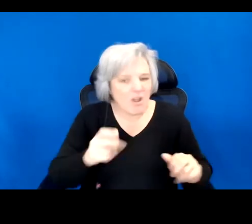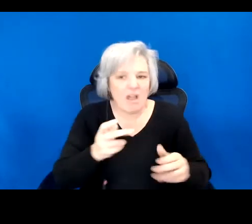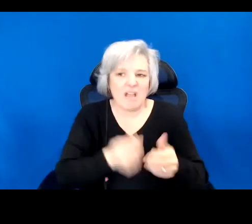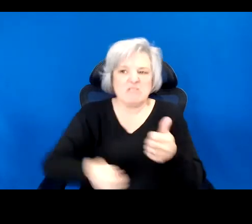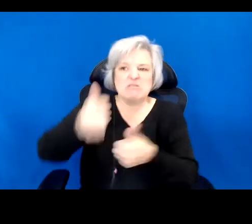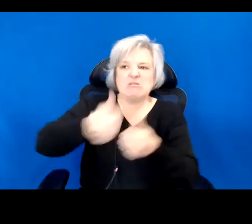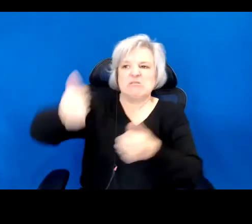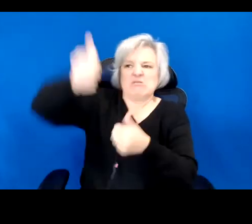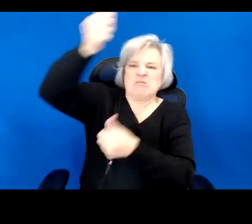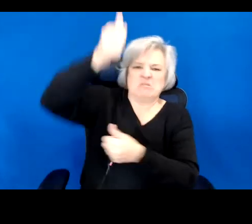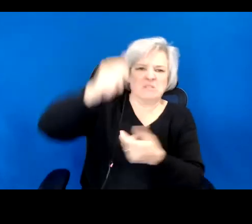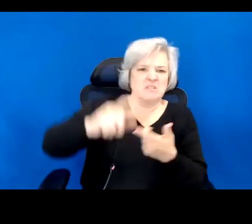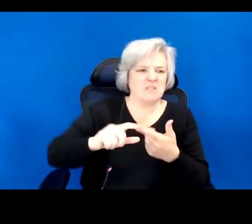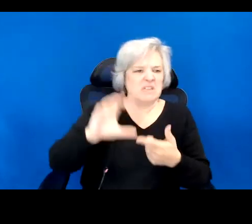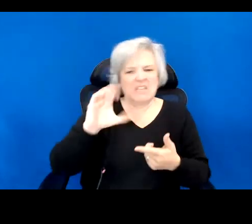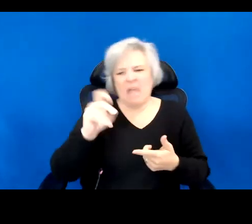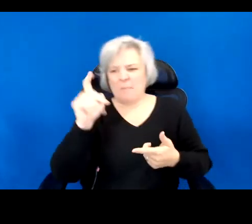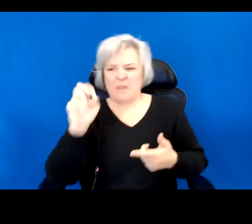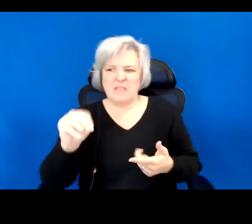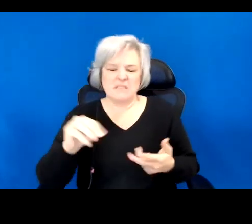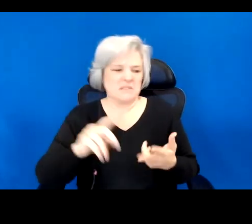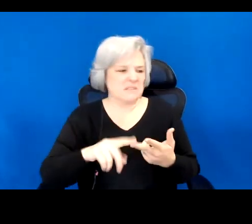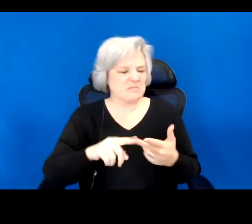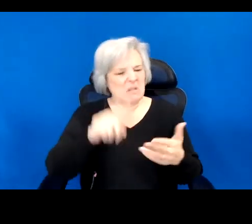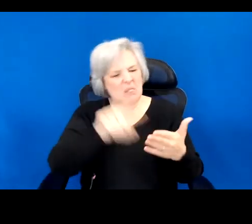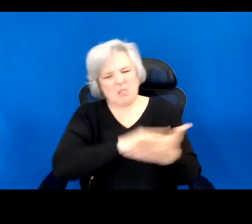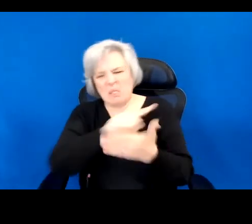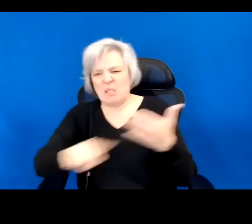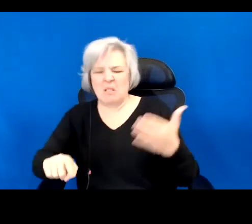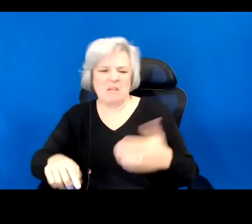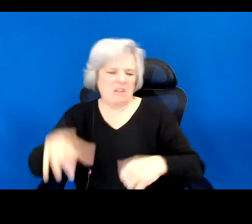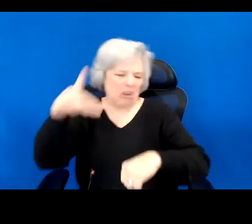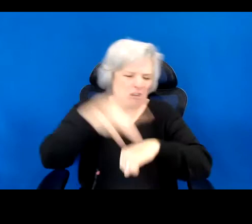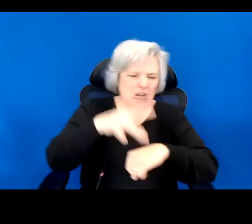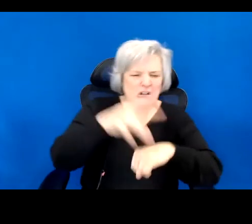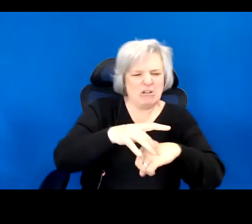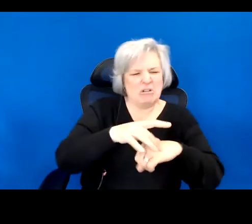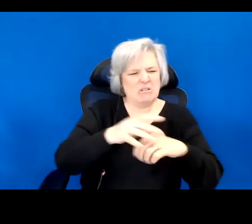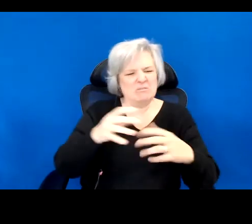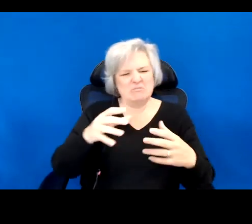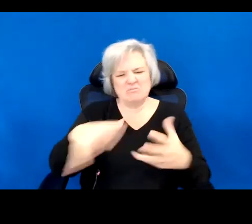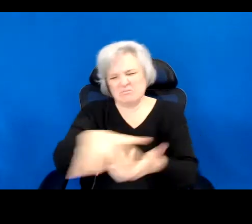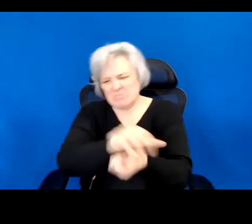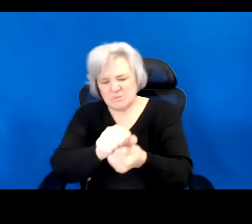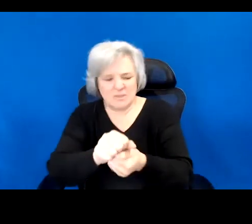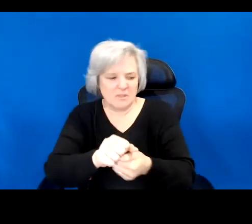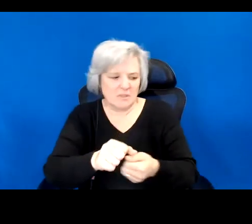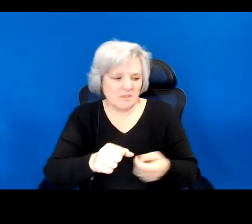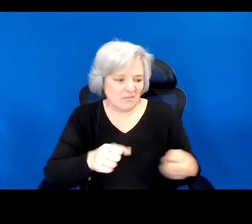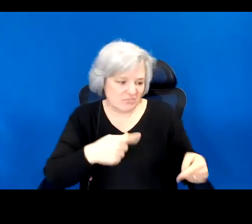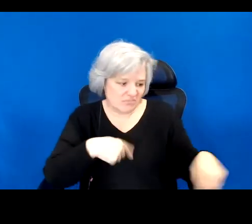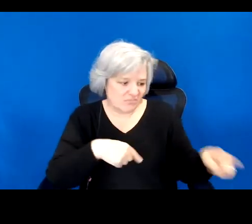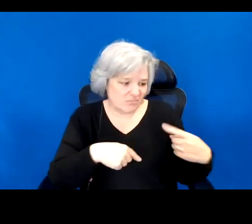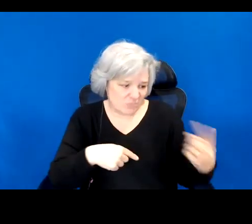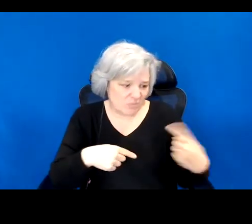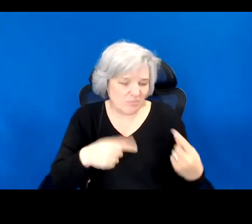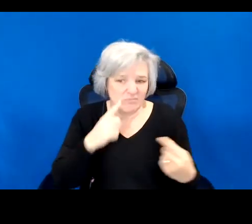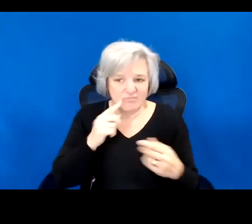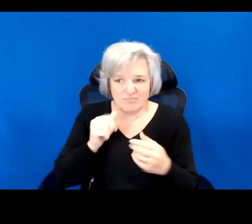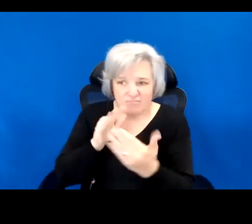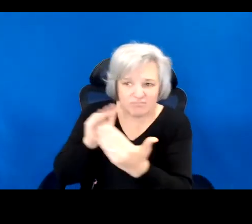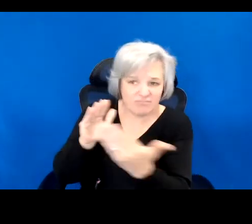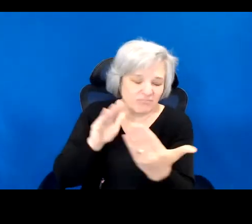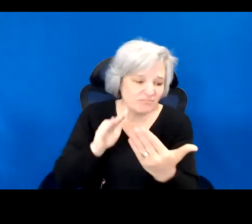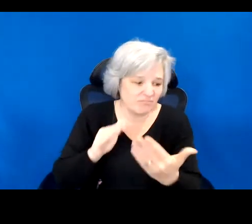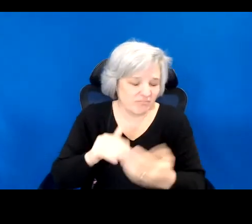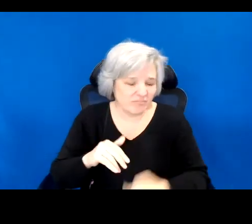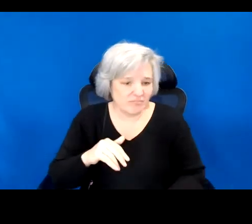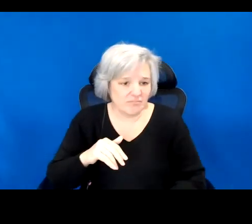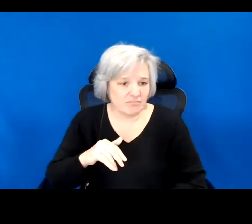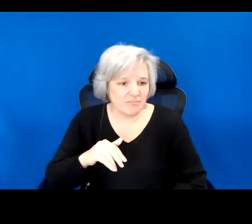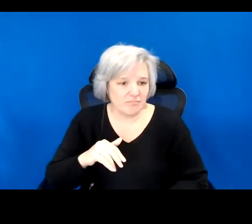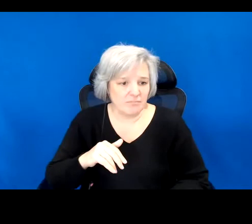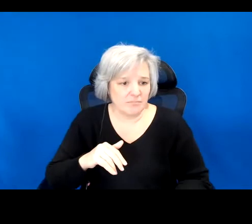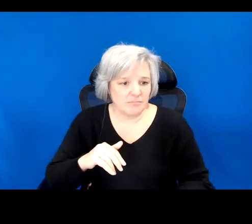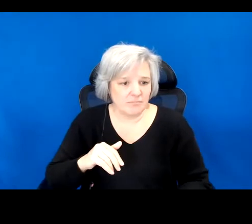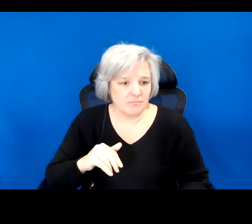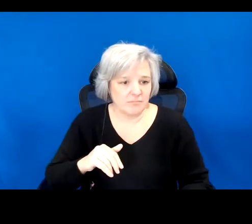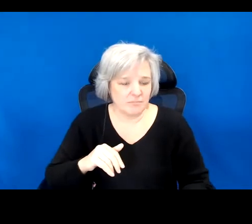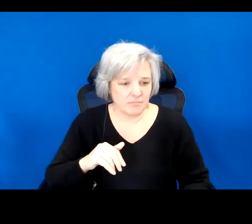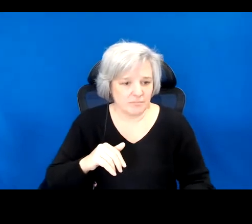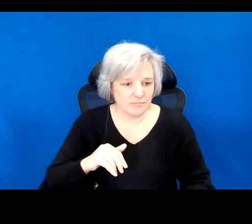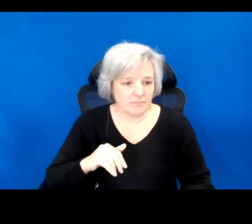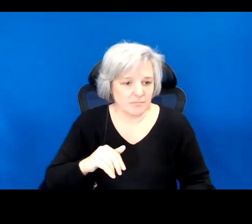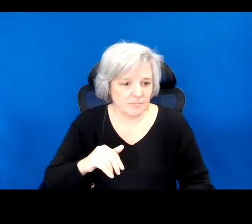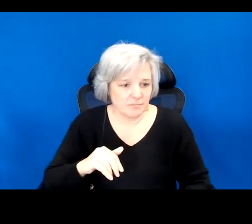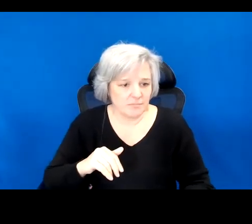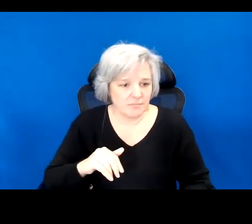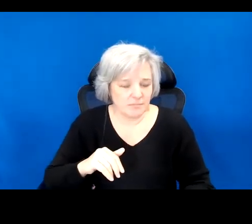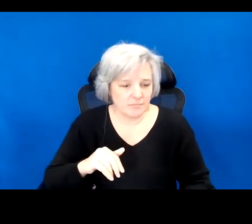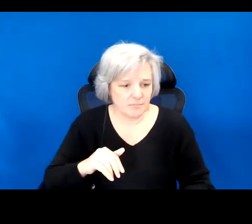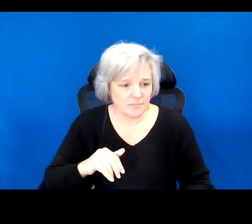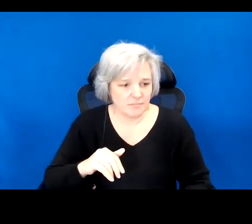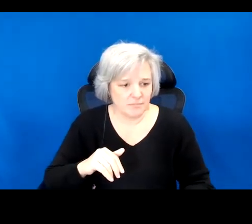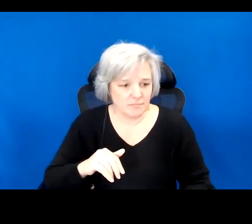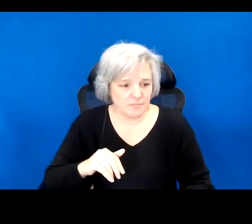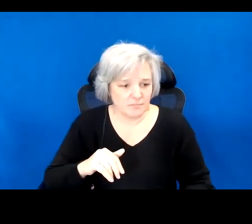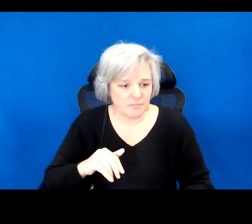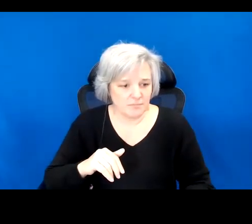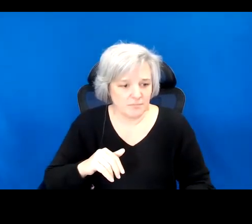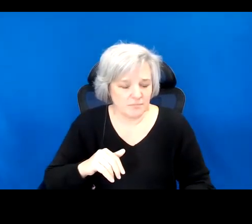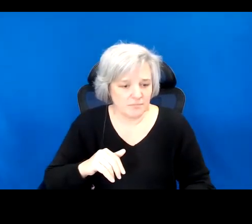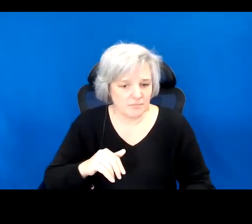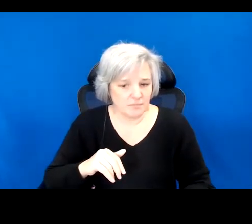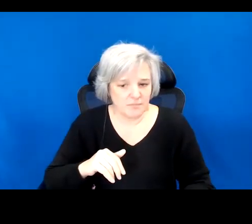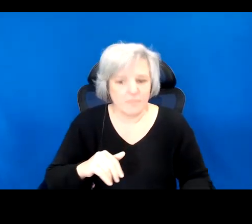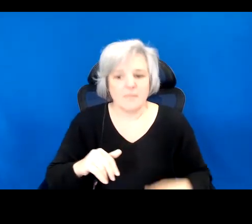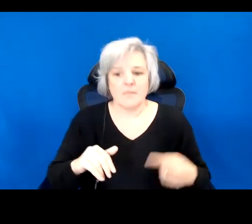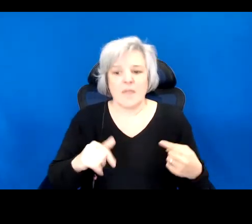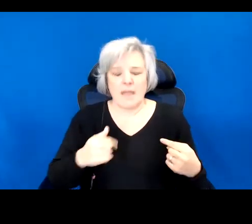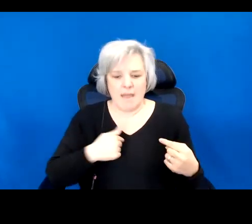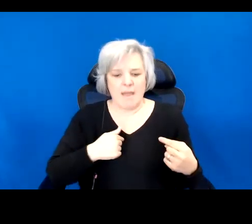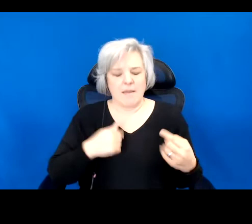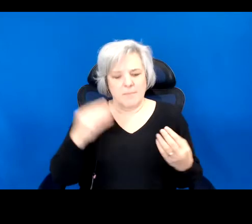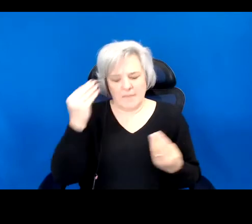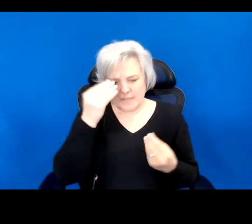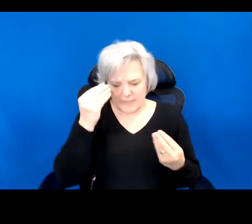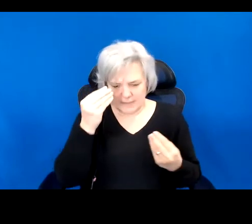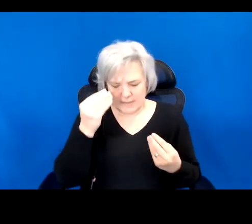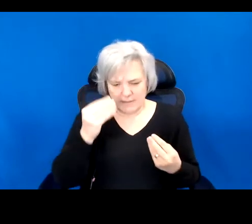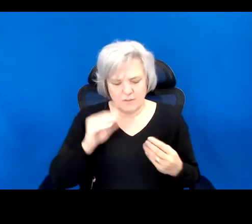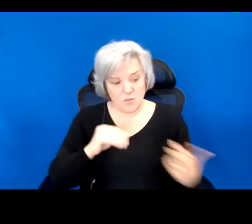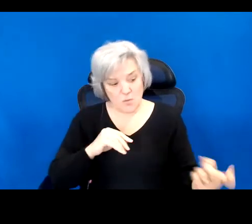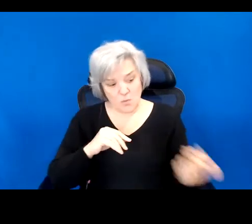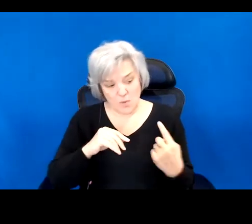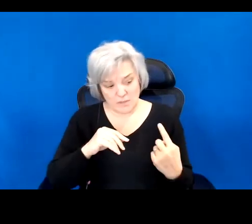capitalism, and indiscriminate planetary destruction. I'm turning over a question I cannot yet answer.